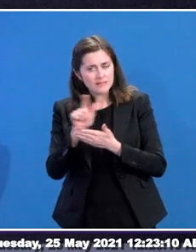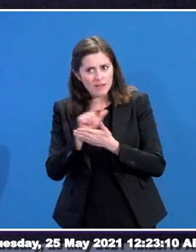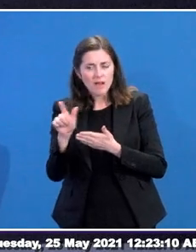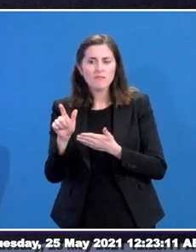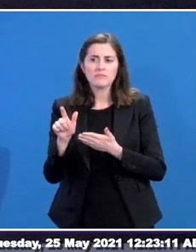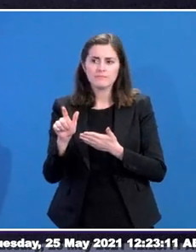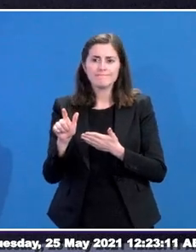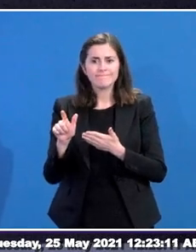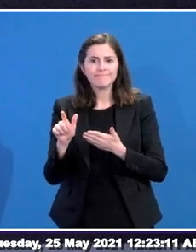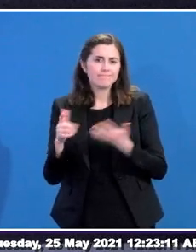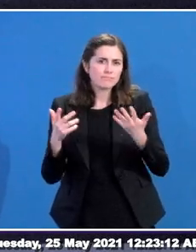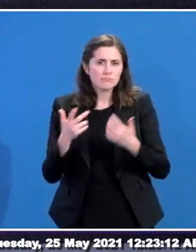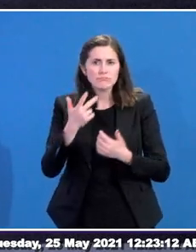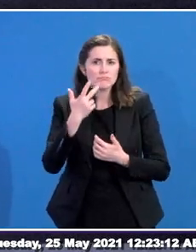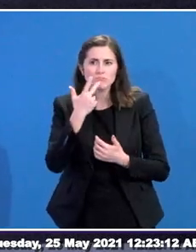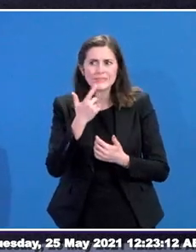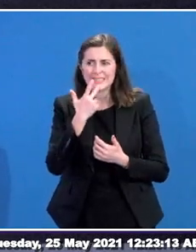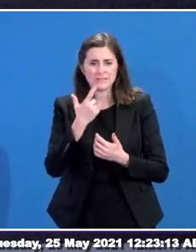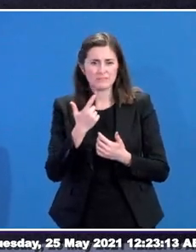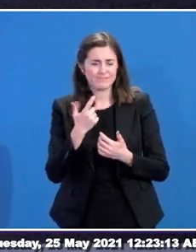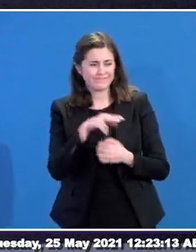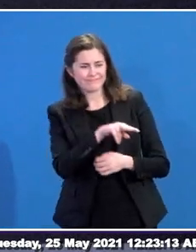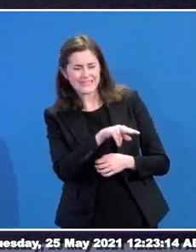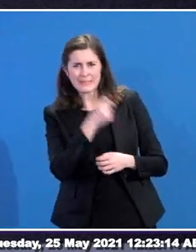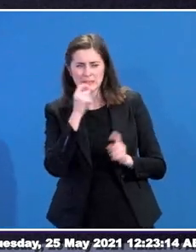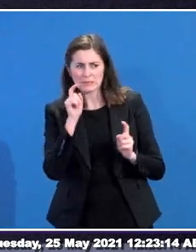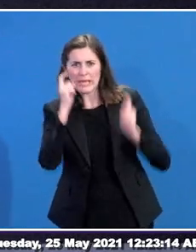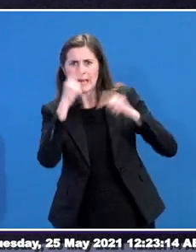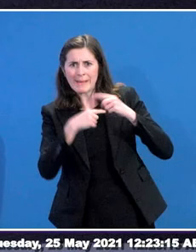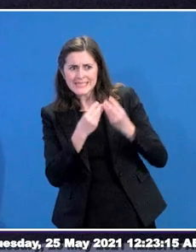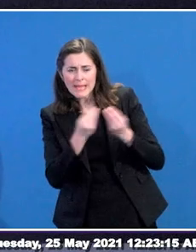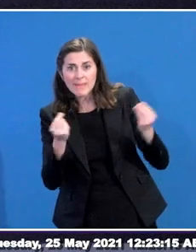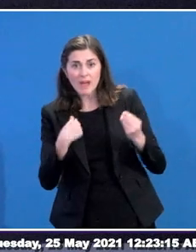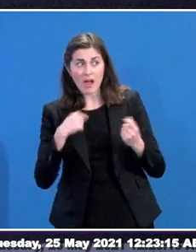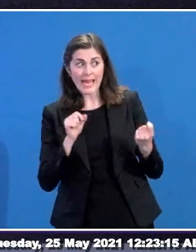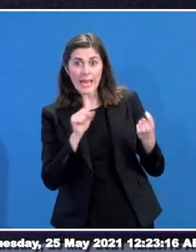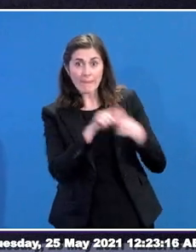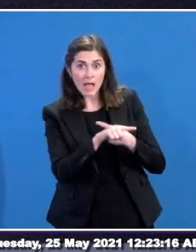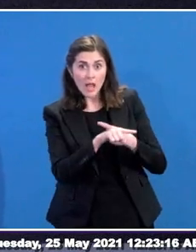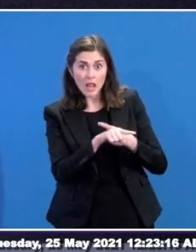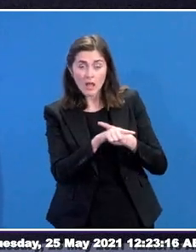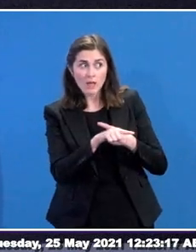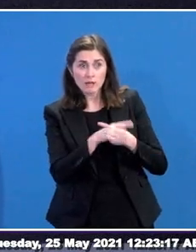you know, if we had some concerns, you know, I might send an email and I wouldn't hear back from him.